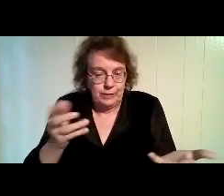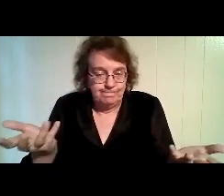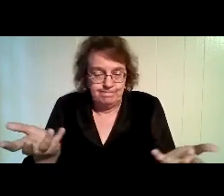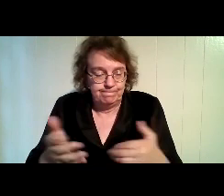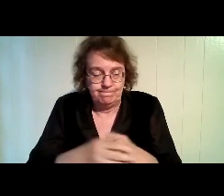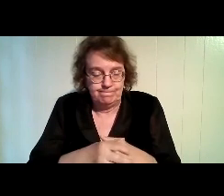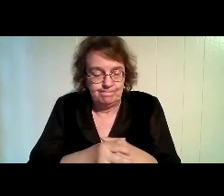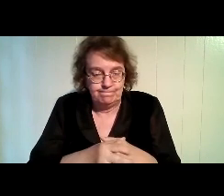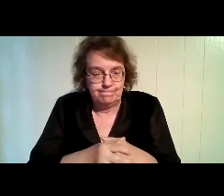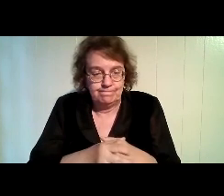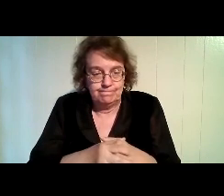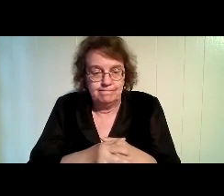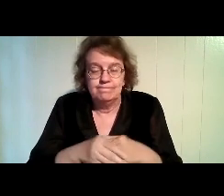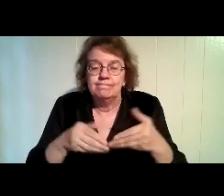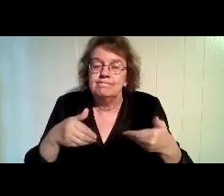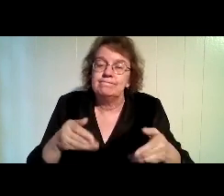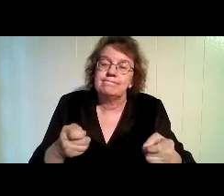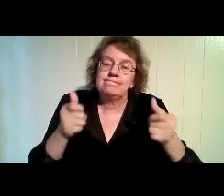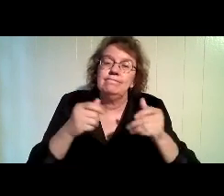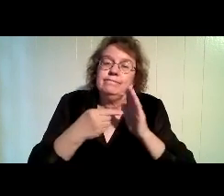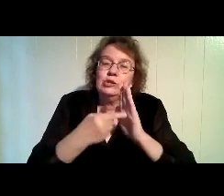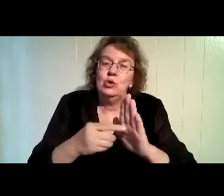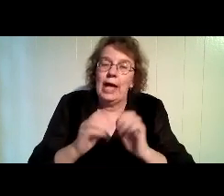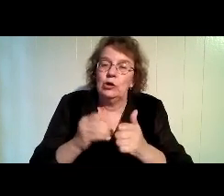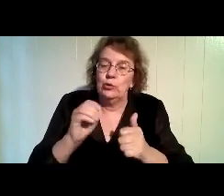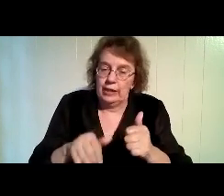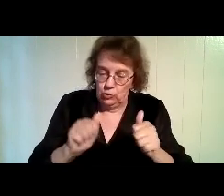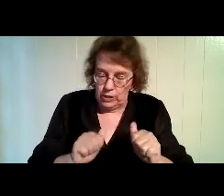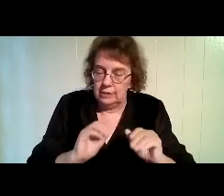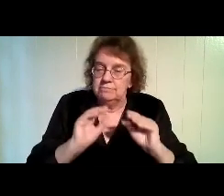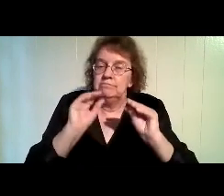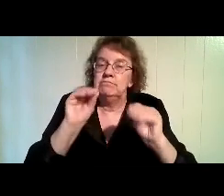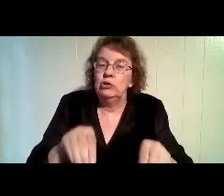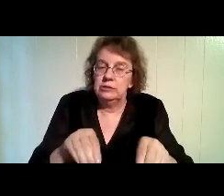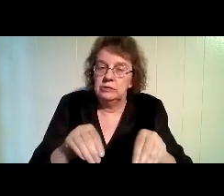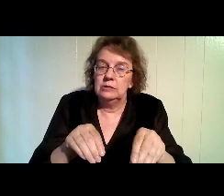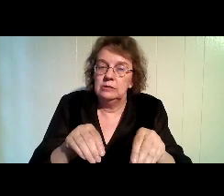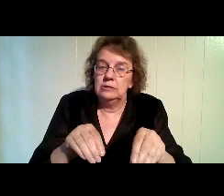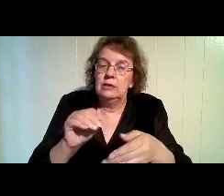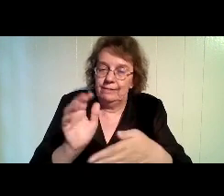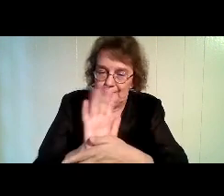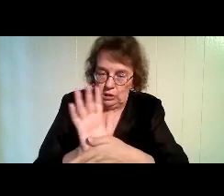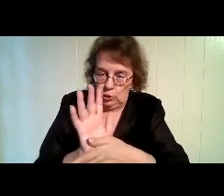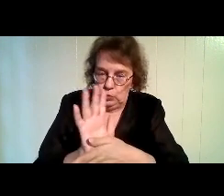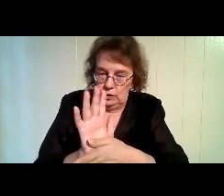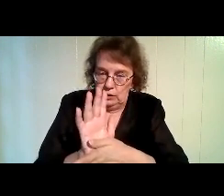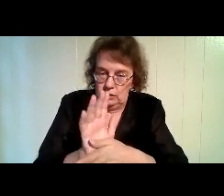So let's quickly show how to do that, you can't. Insert a video. Right here from the insert tab and